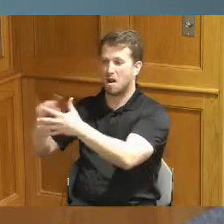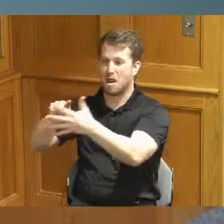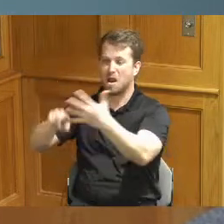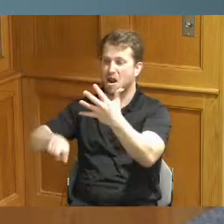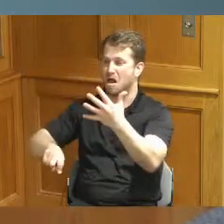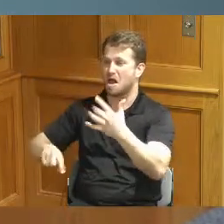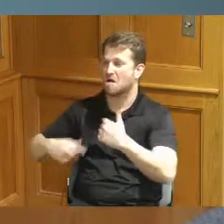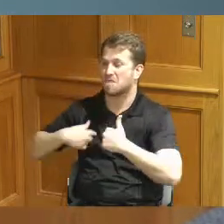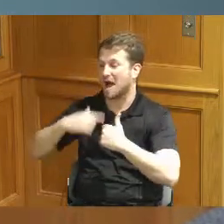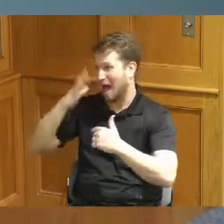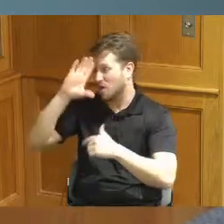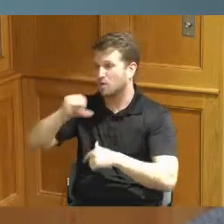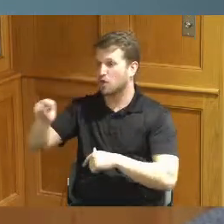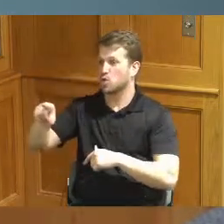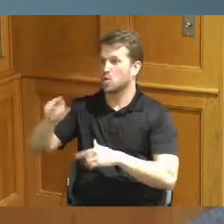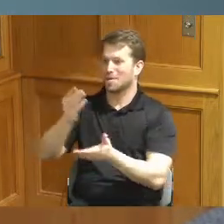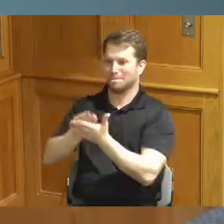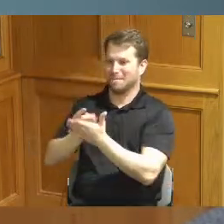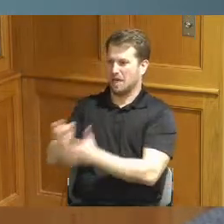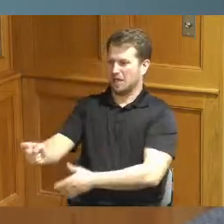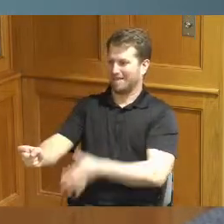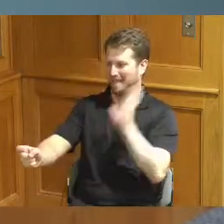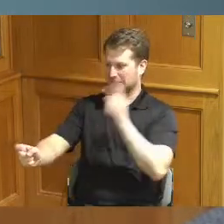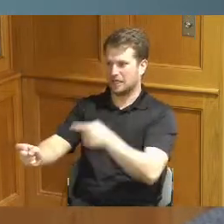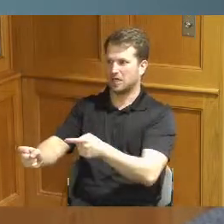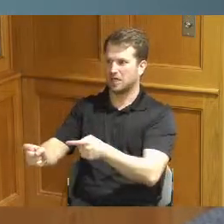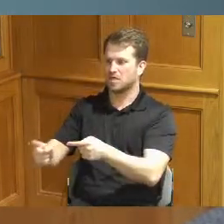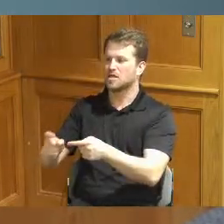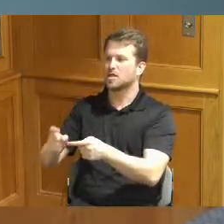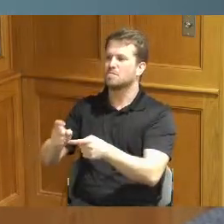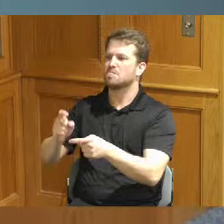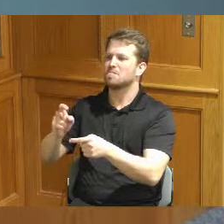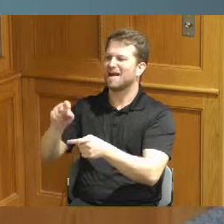Administering the money but what group in here that's getting the money that's supposed to be